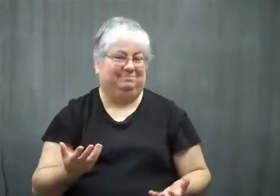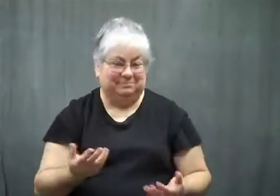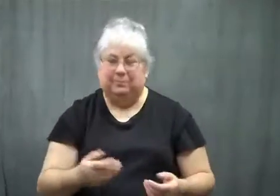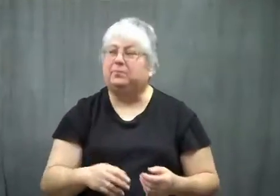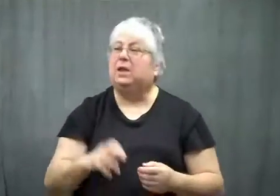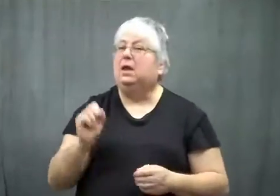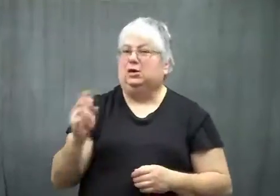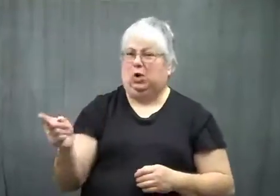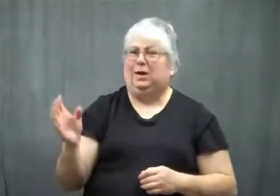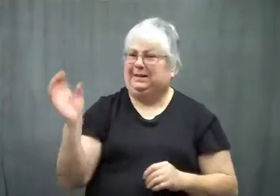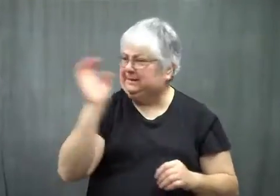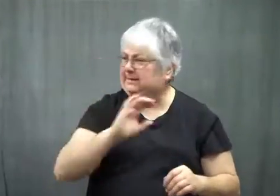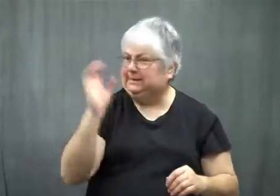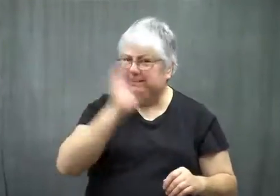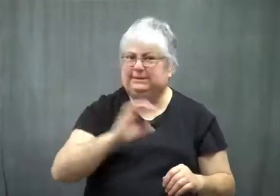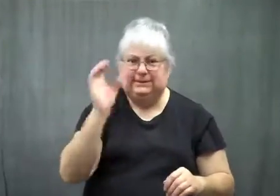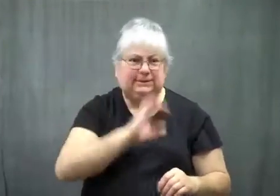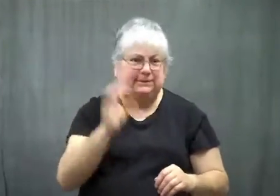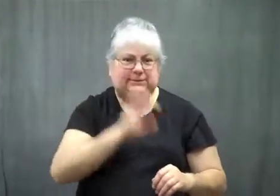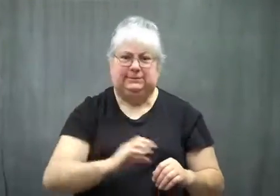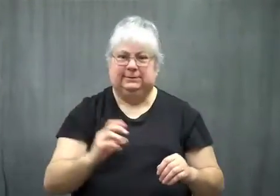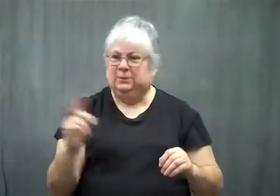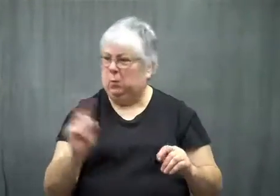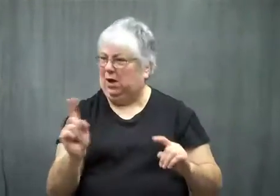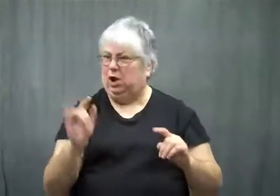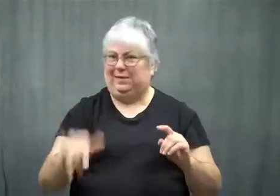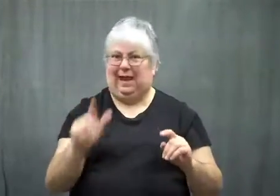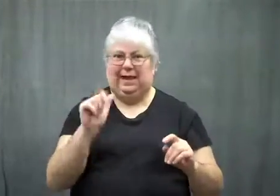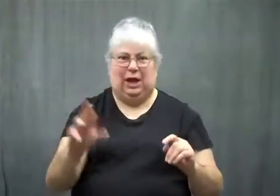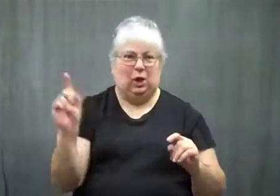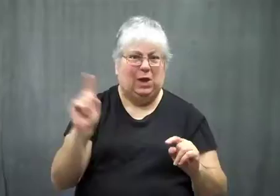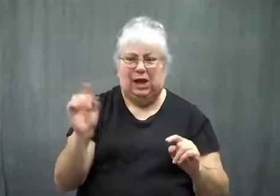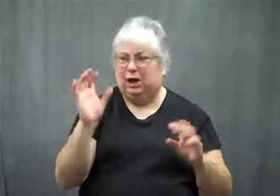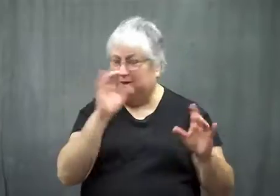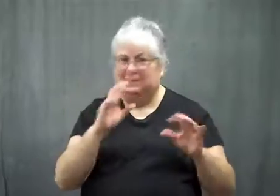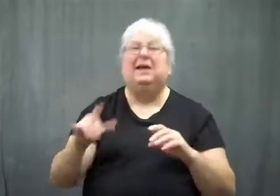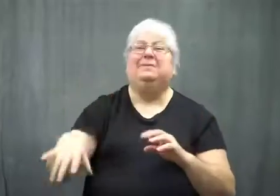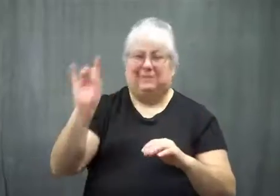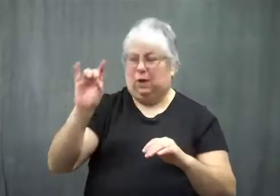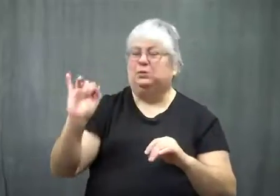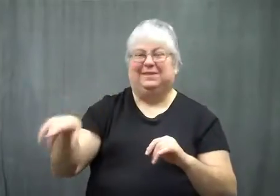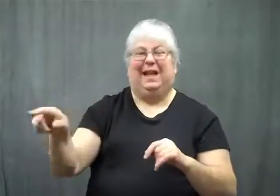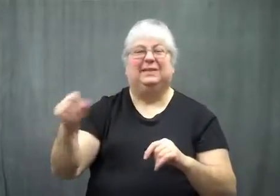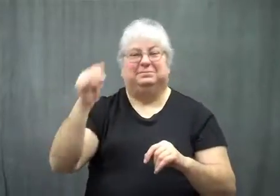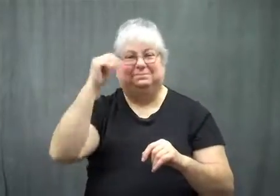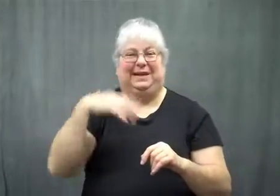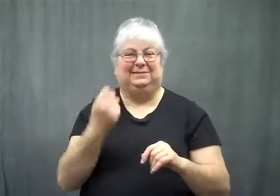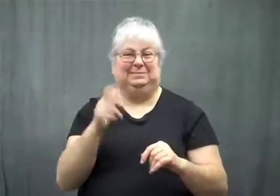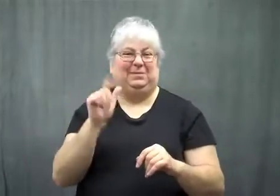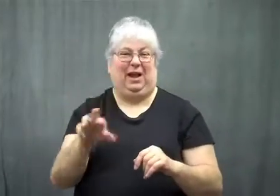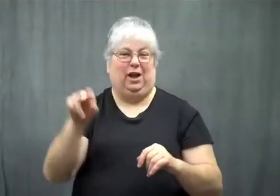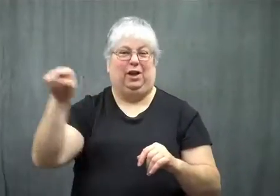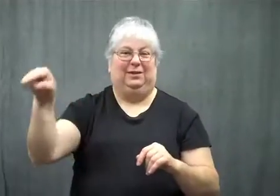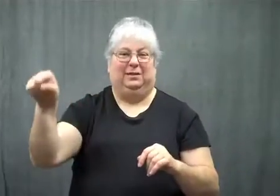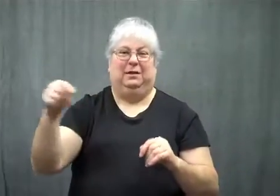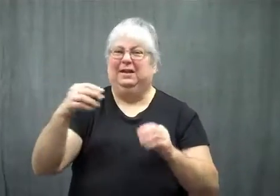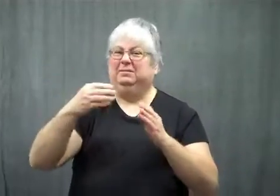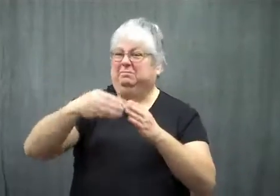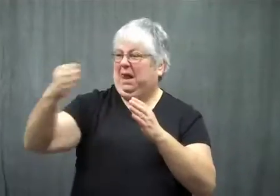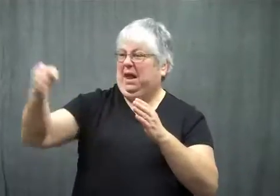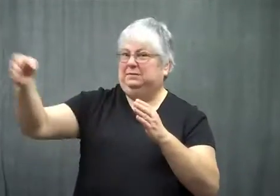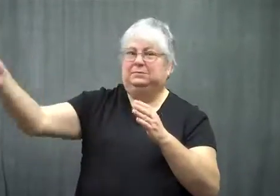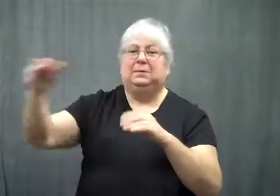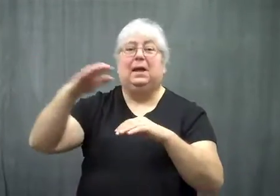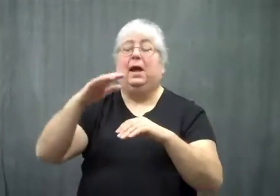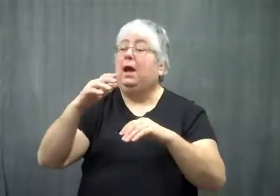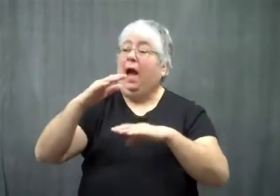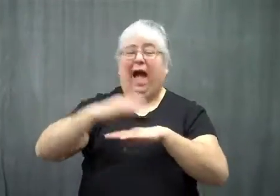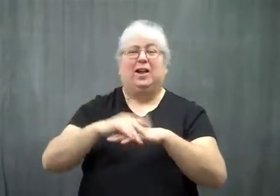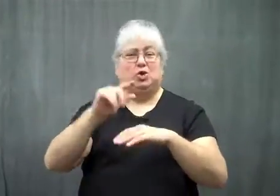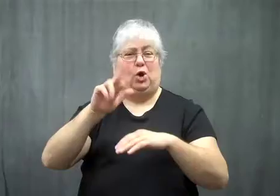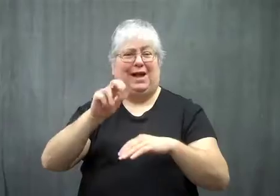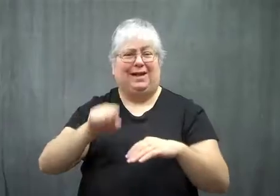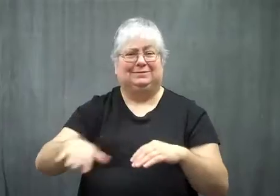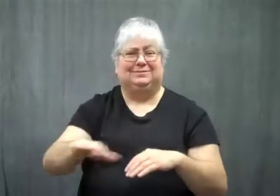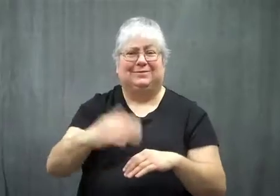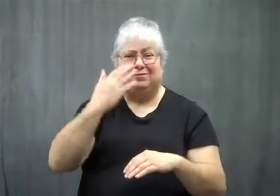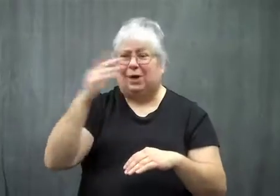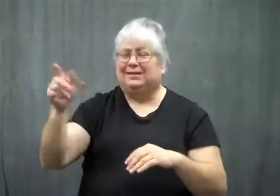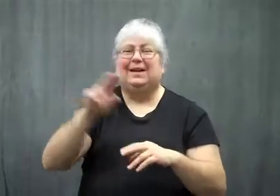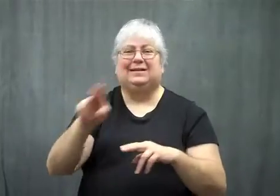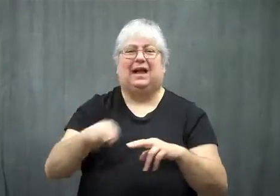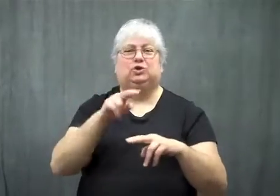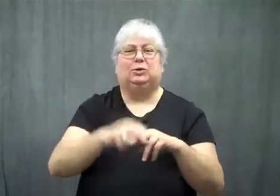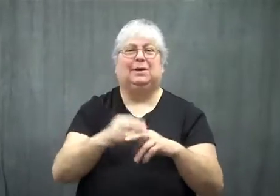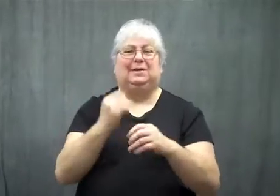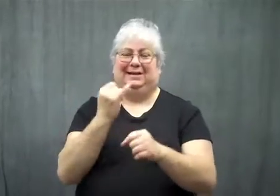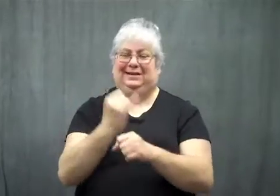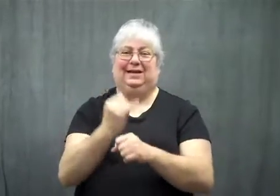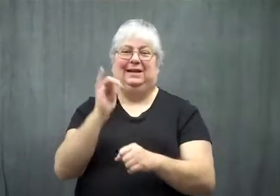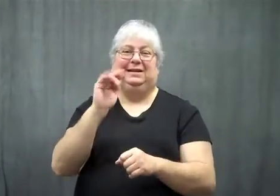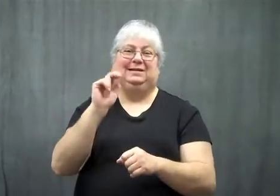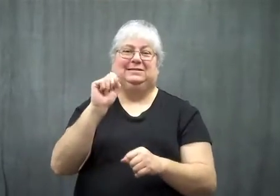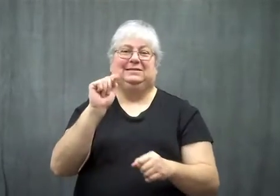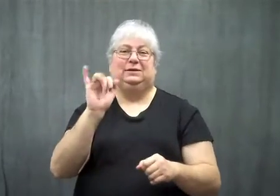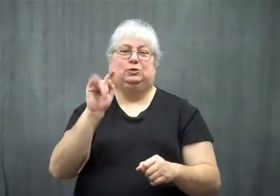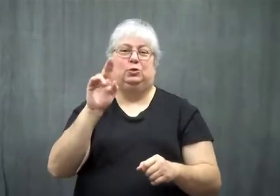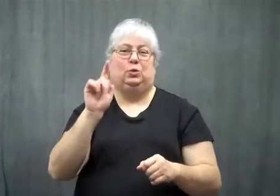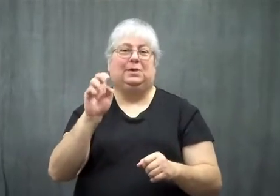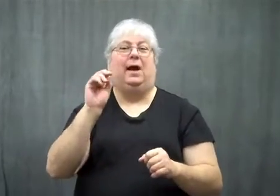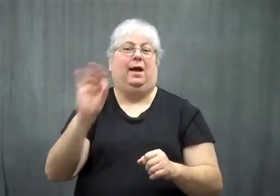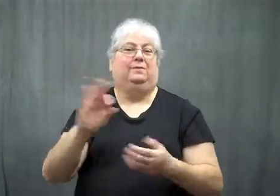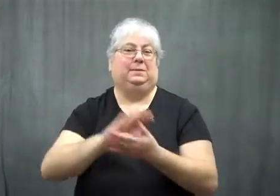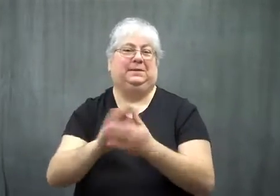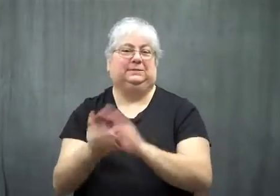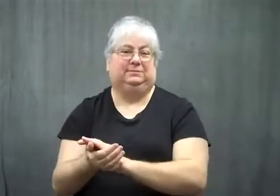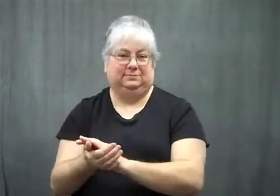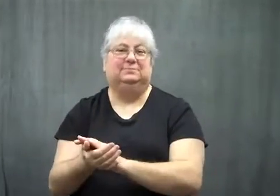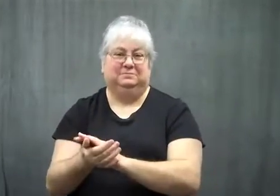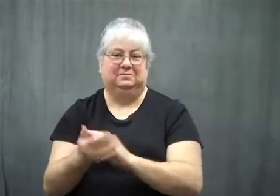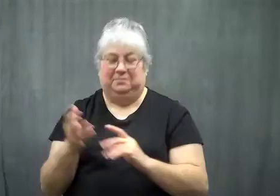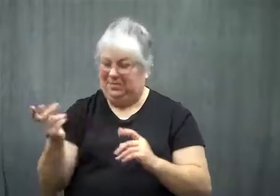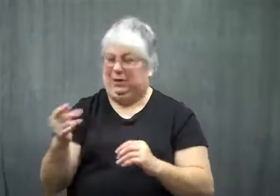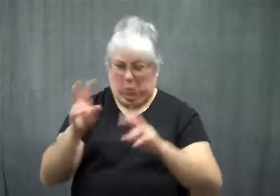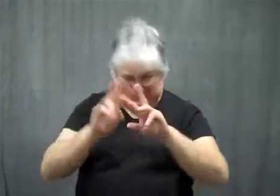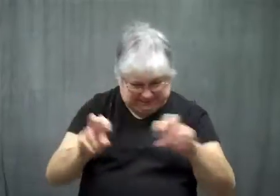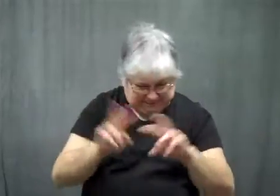There was a search, and the car was found several blocks away.